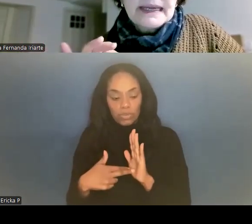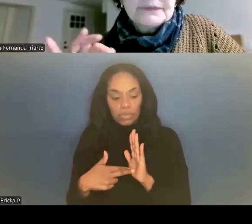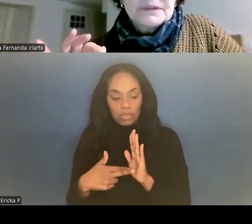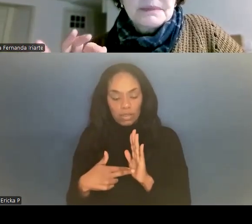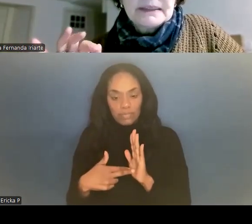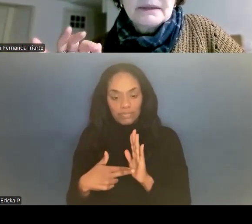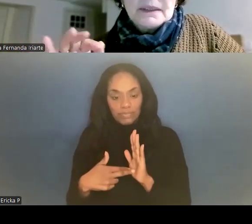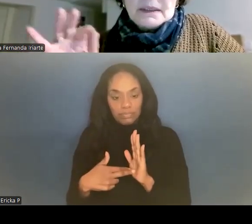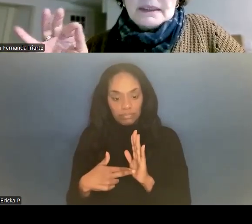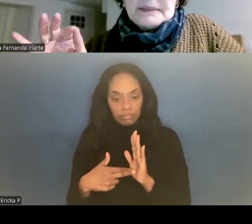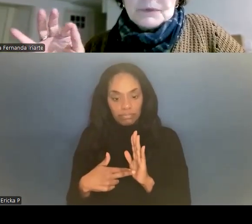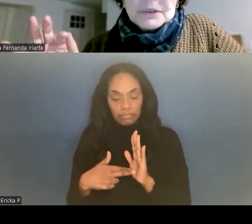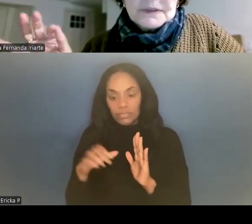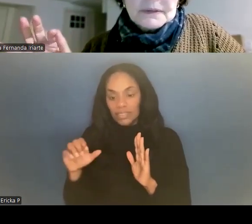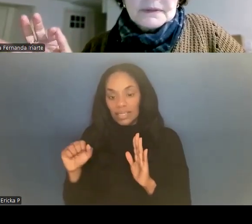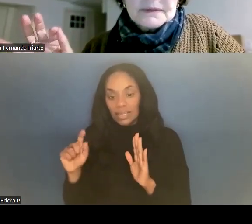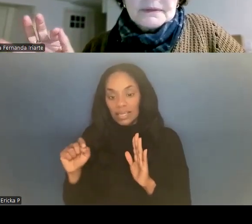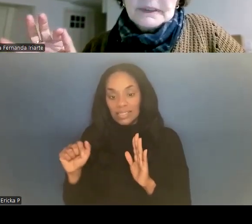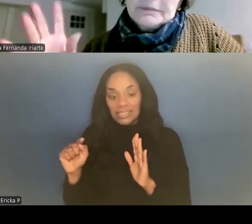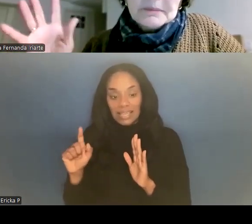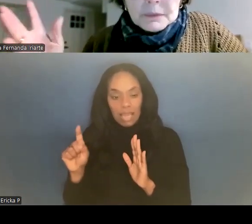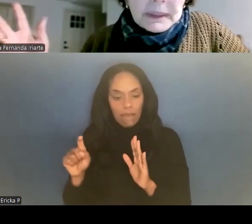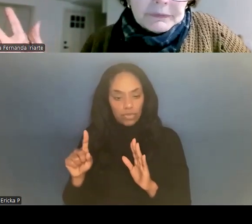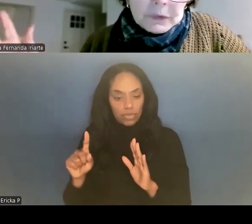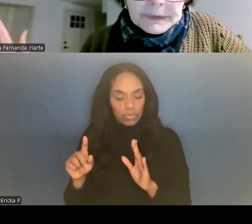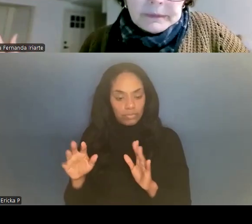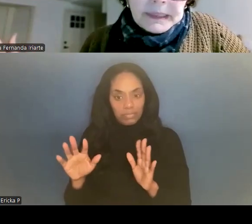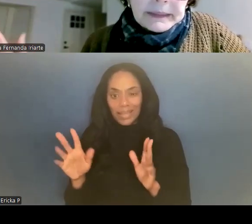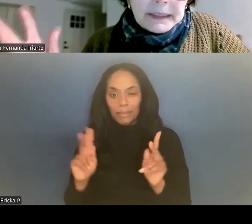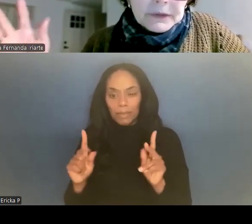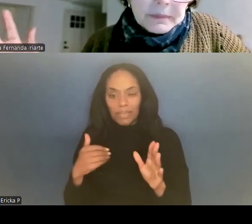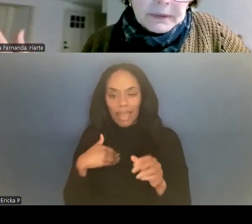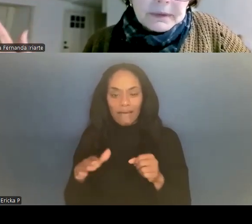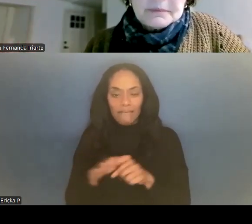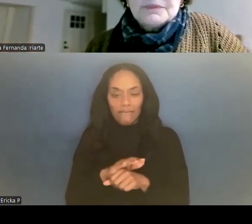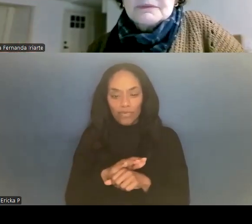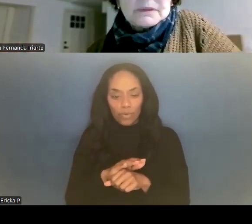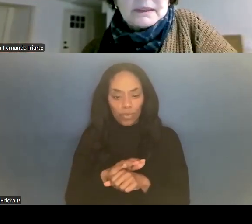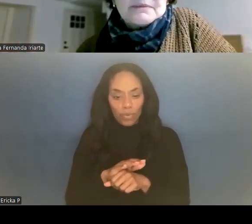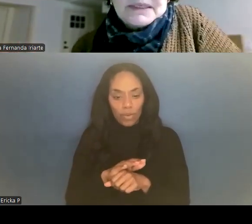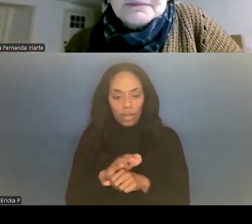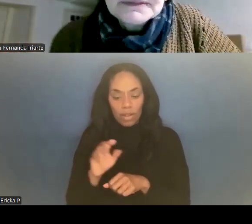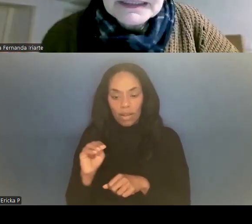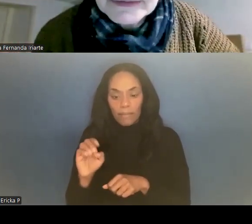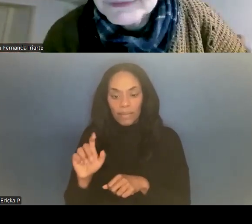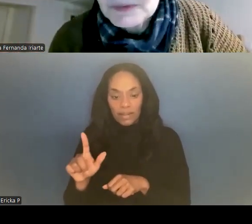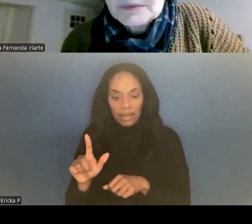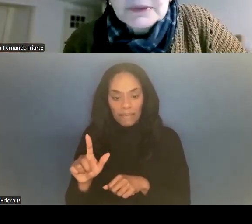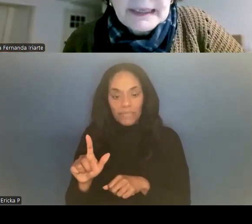have to make services like people with have full scope Medi-Cal. They're supposed to have that comparability that everyone will have